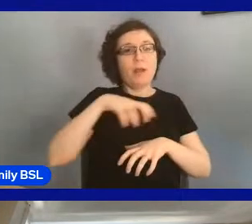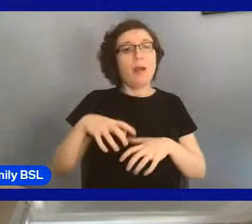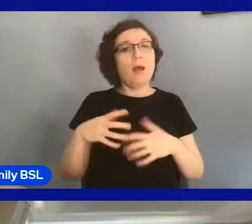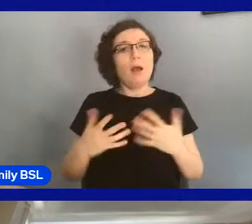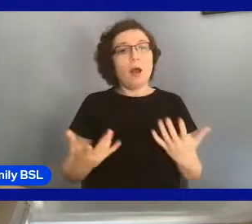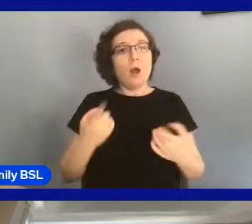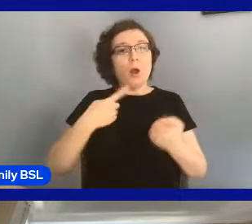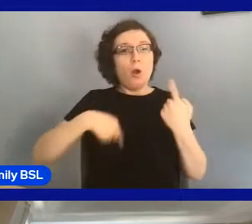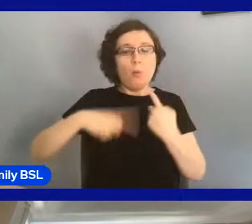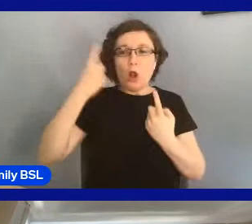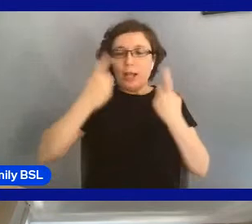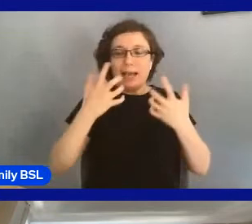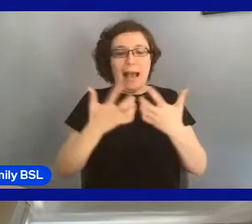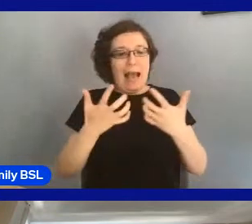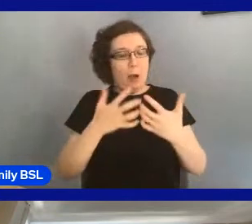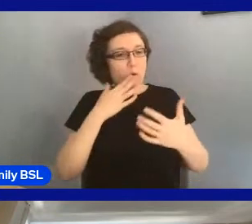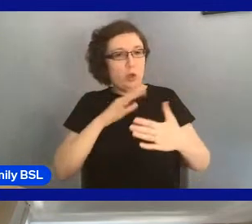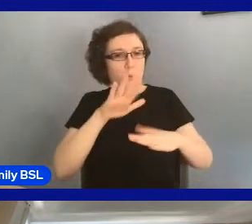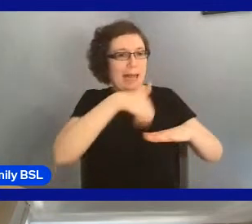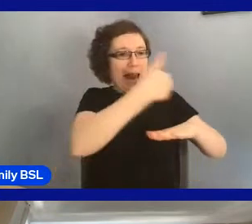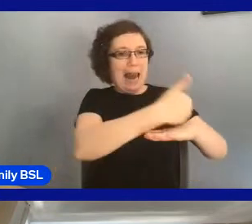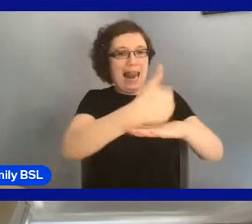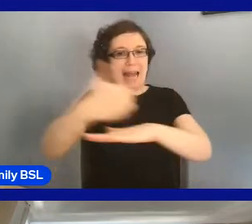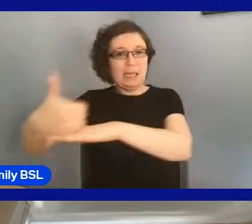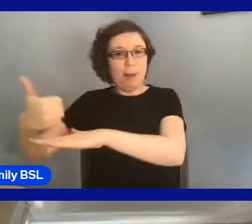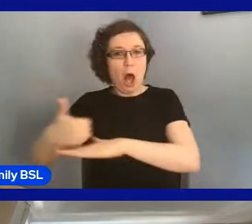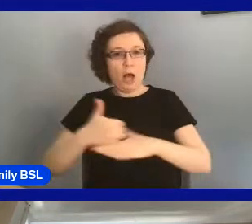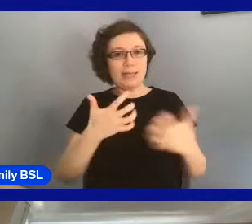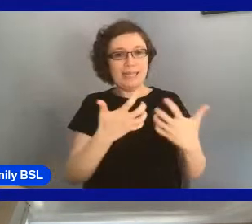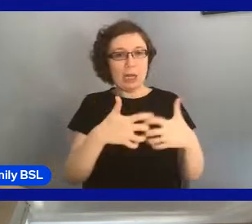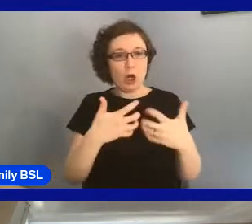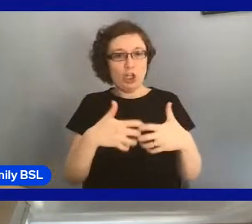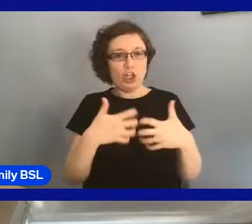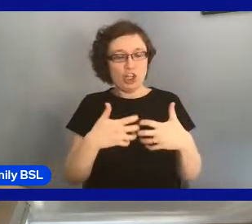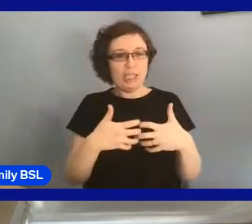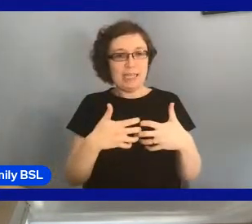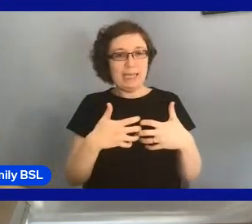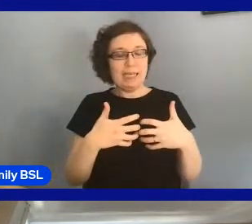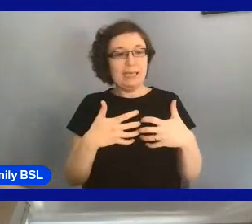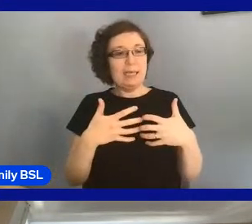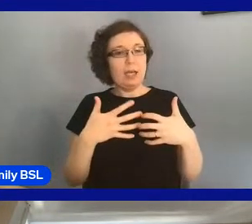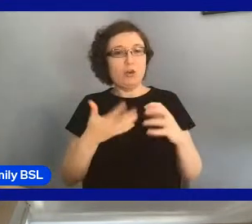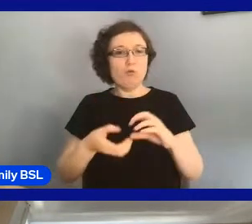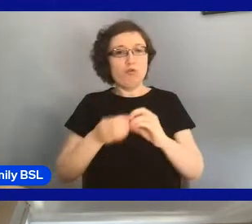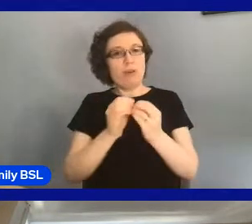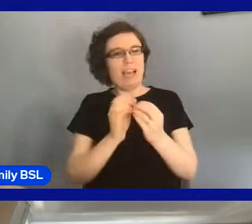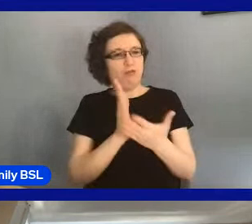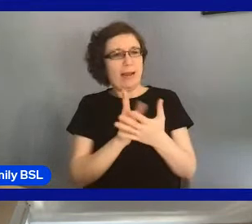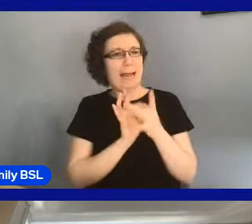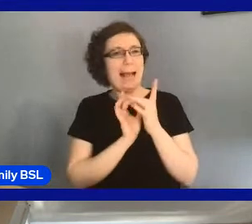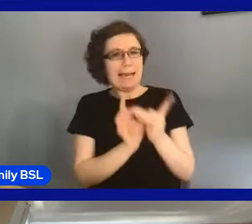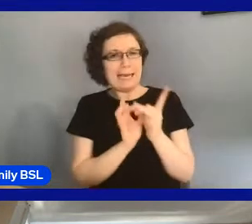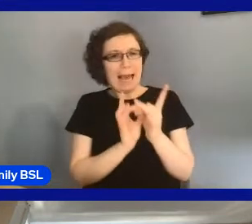And we were like, how can we use the landmark technology and the kind of, our desire to creatively engaging content into something